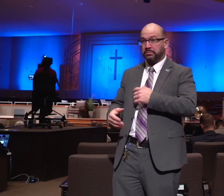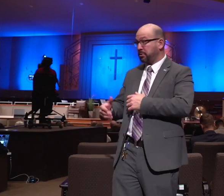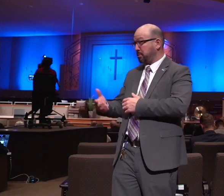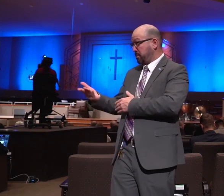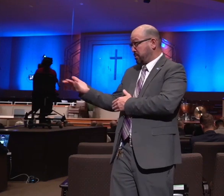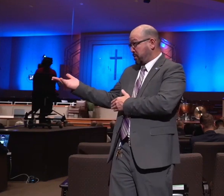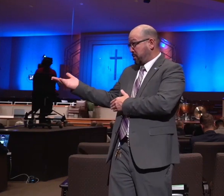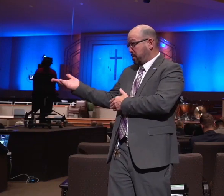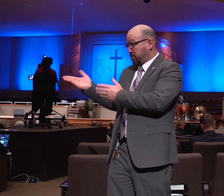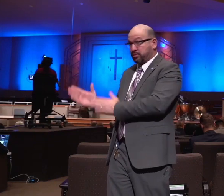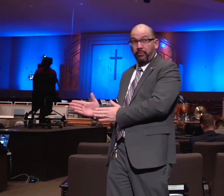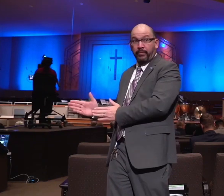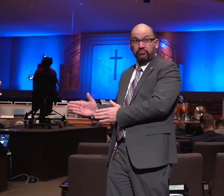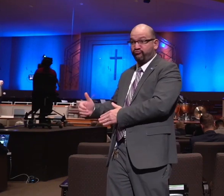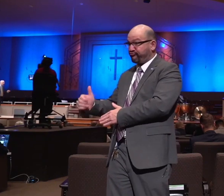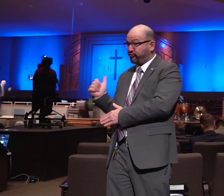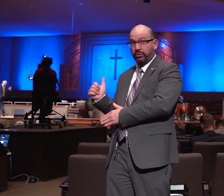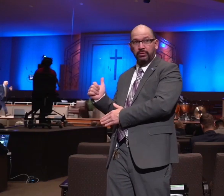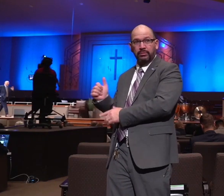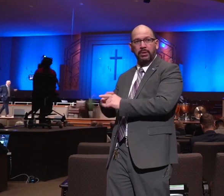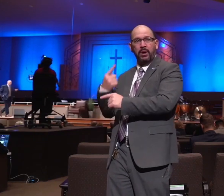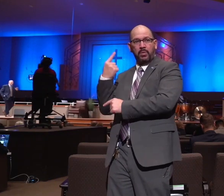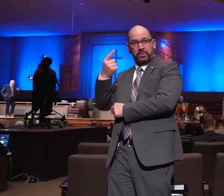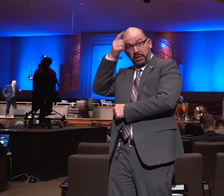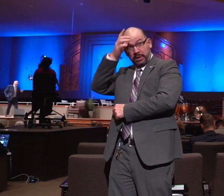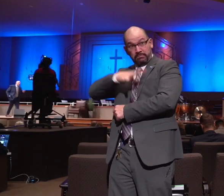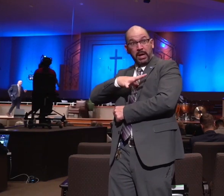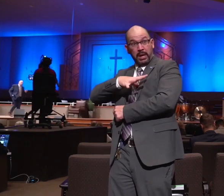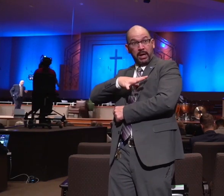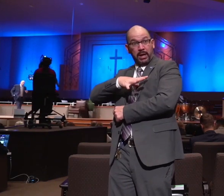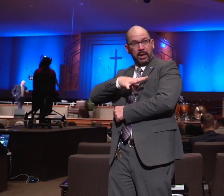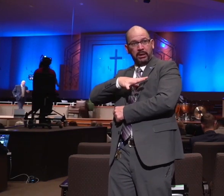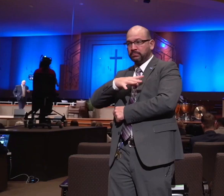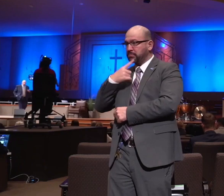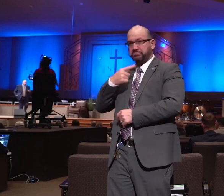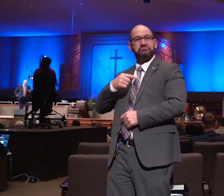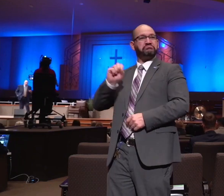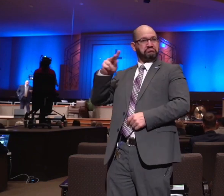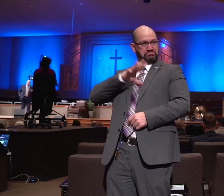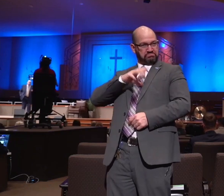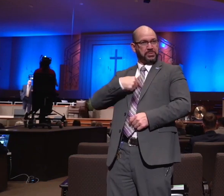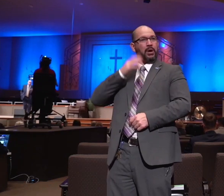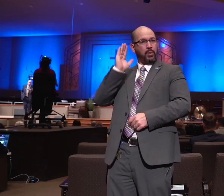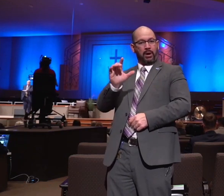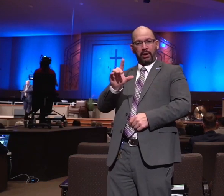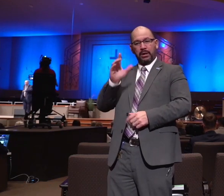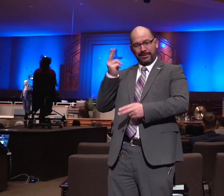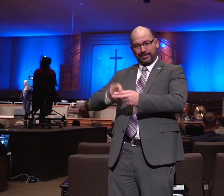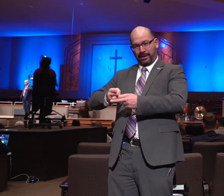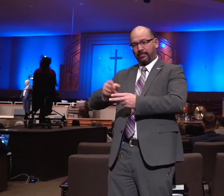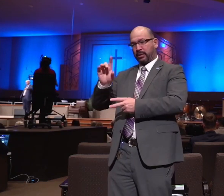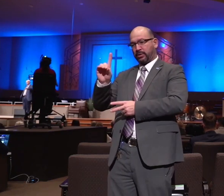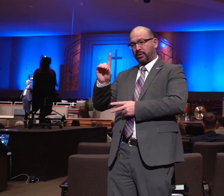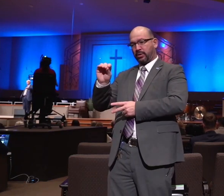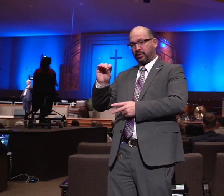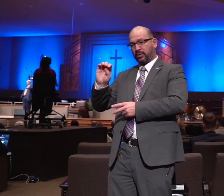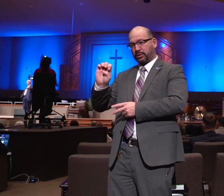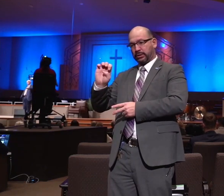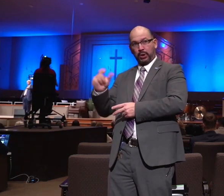named Doeg he kills 85 priests